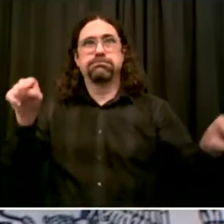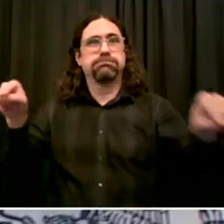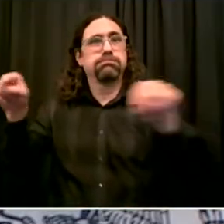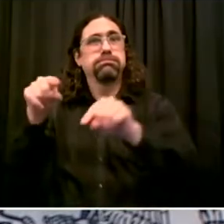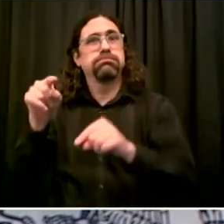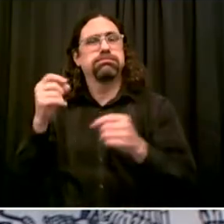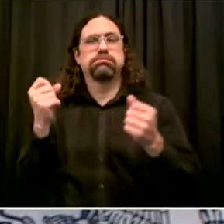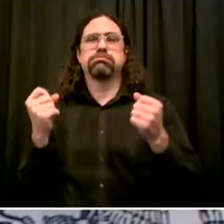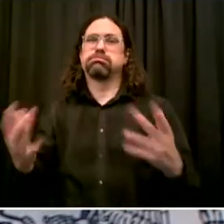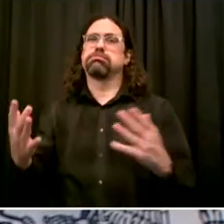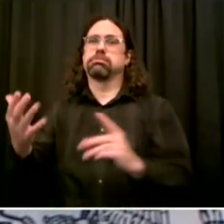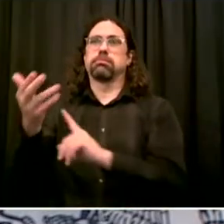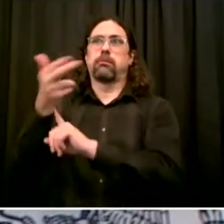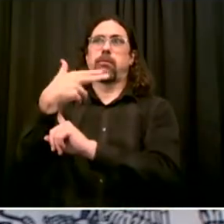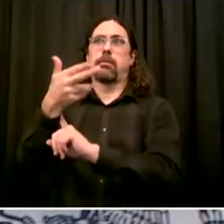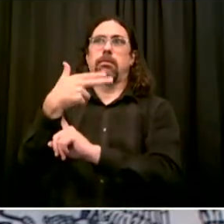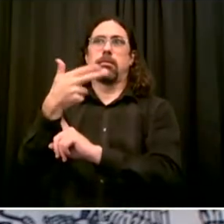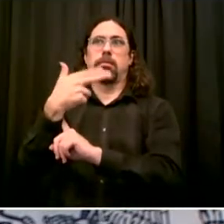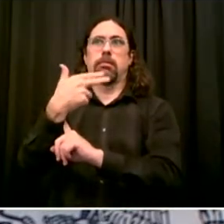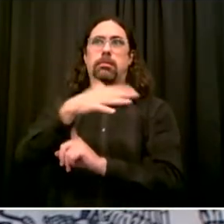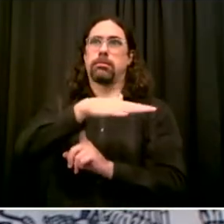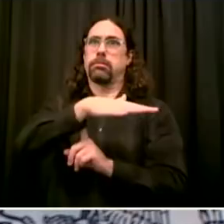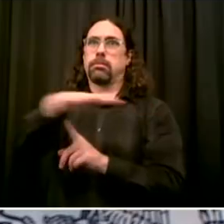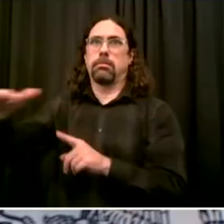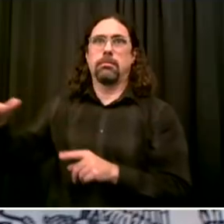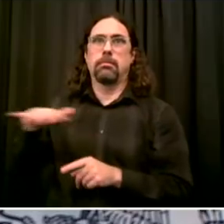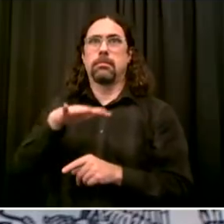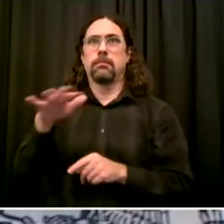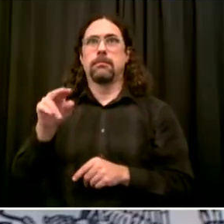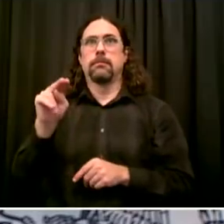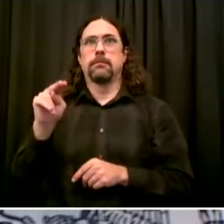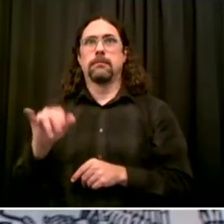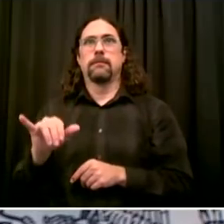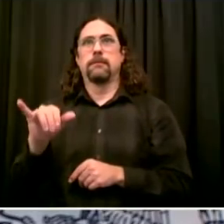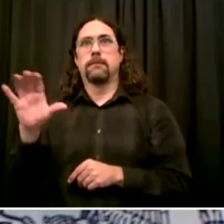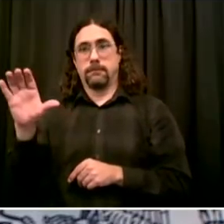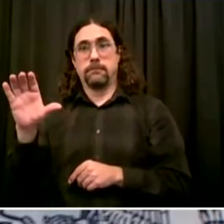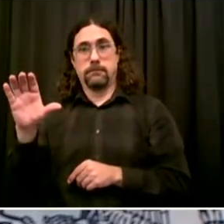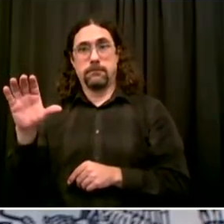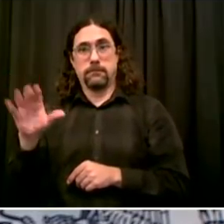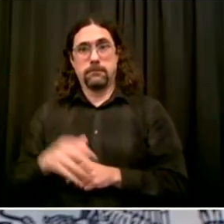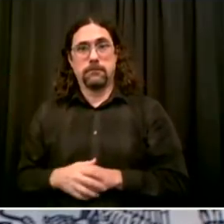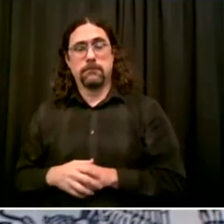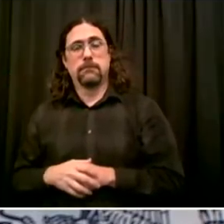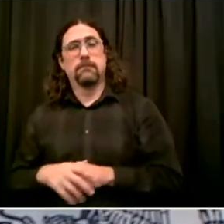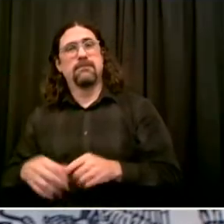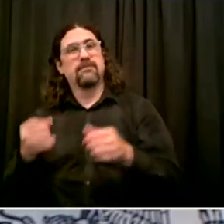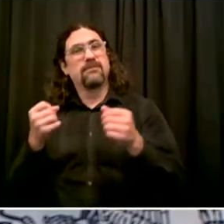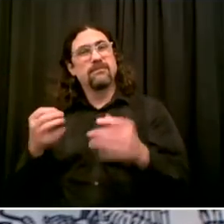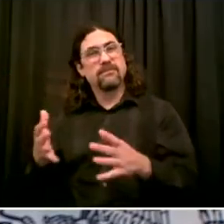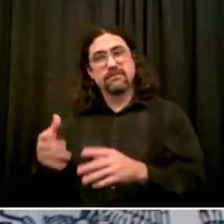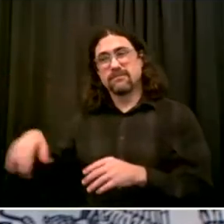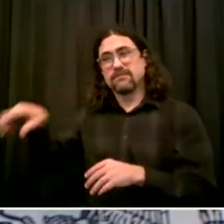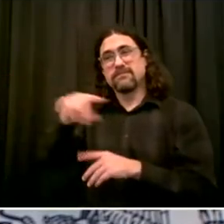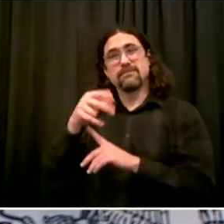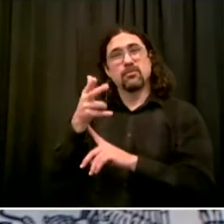SHELTERS. SOMEONE SAID HE DID NOT FEEL SAFE GOING UP AND DOWN THE